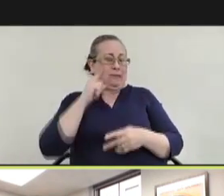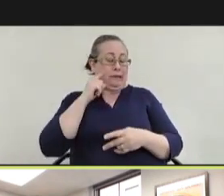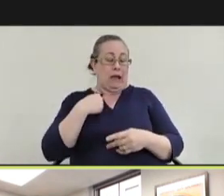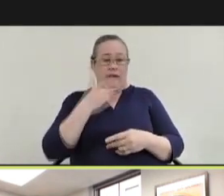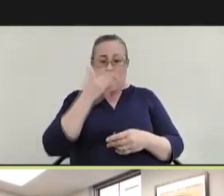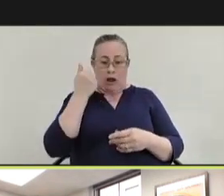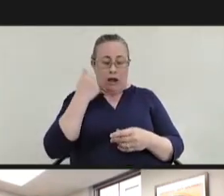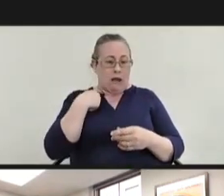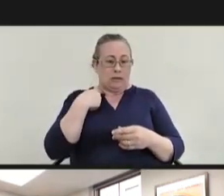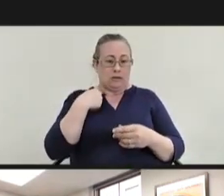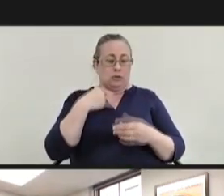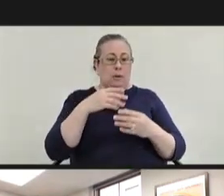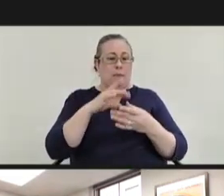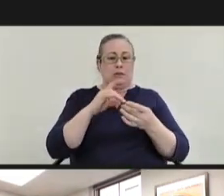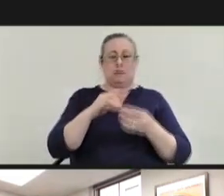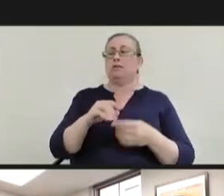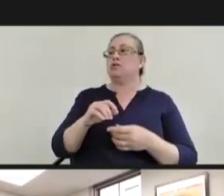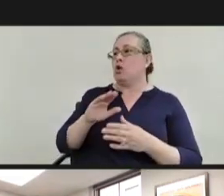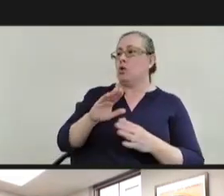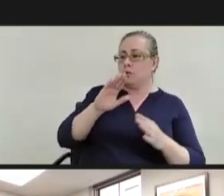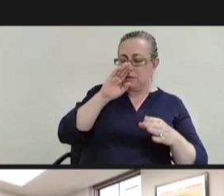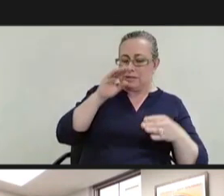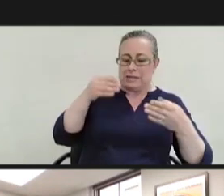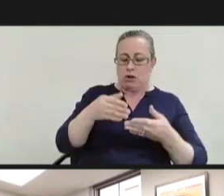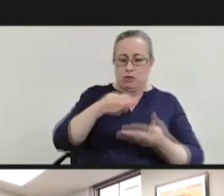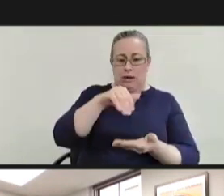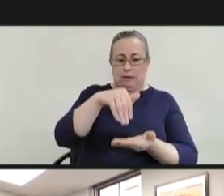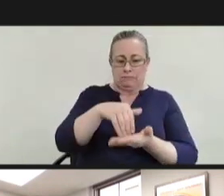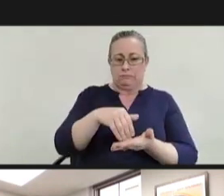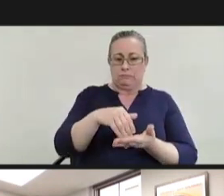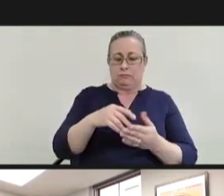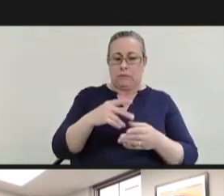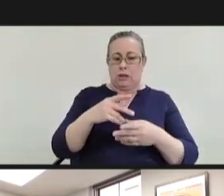Geeta Swamy: Yeah, so centering pregnancy and other models in that as well as you know some